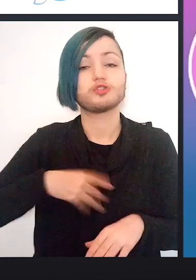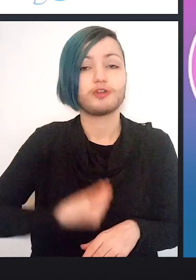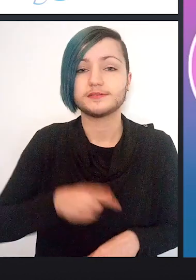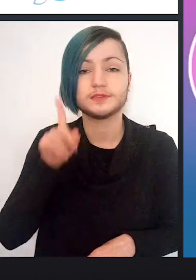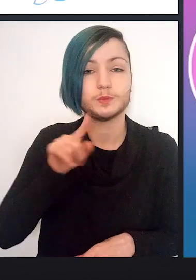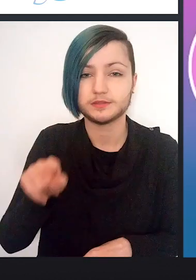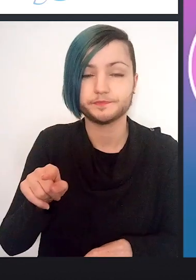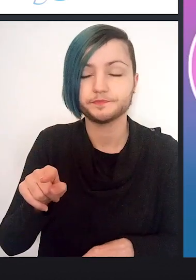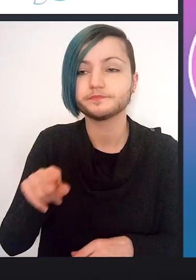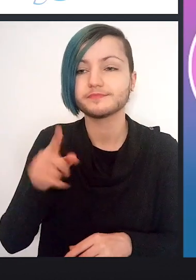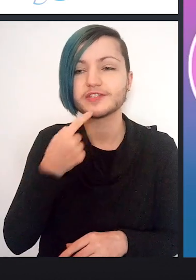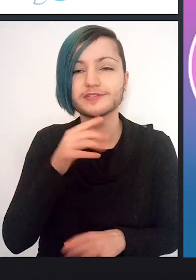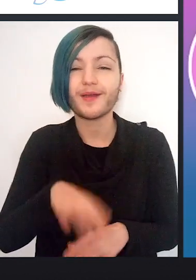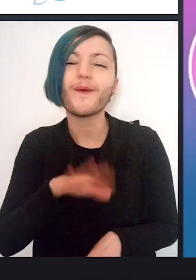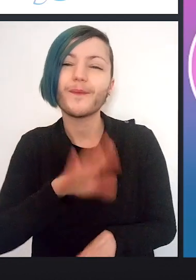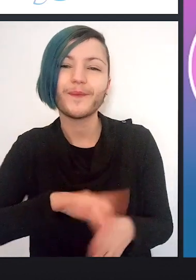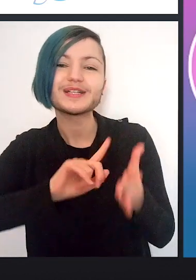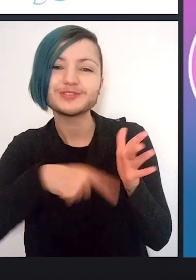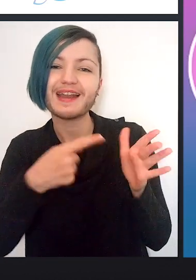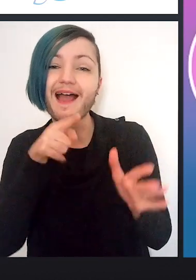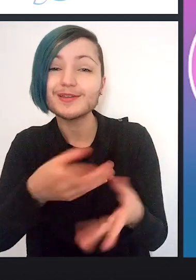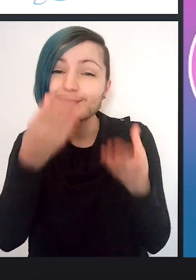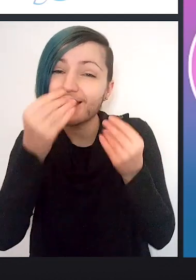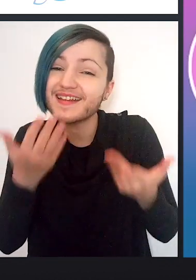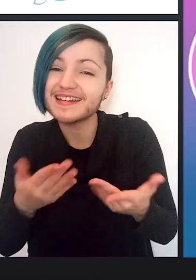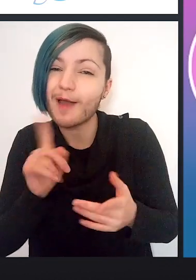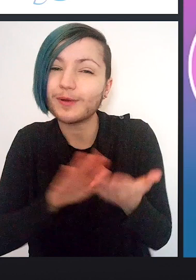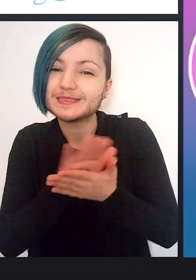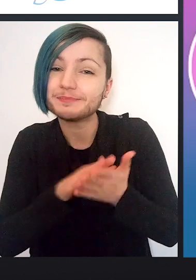and she said to me "Oh yes Jenny Anne, you're learning what it is to be a female."